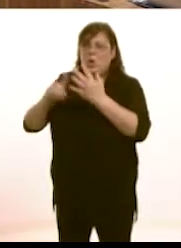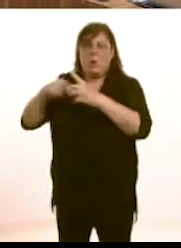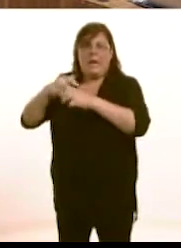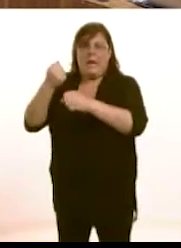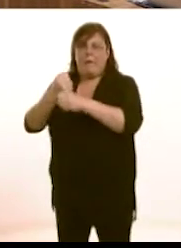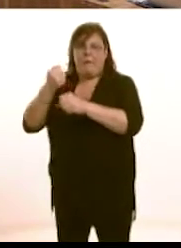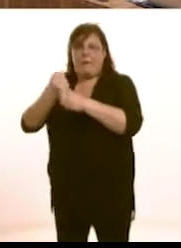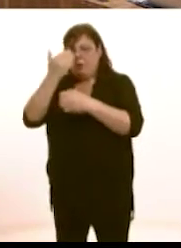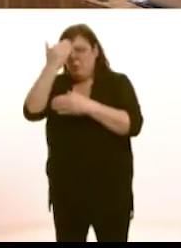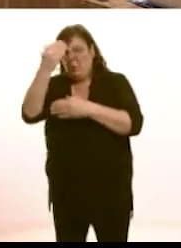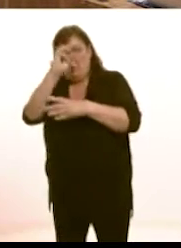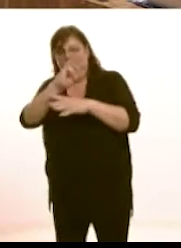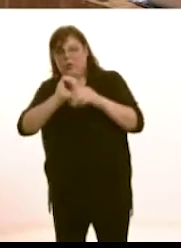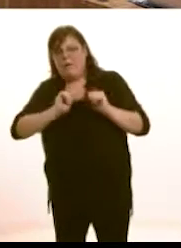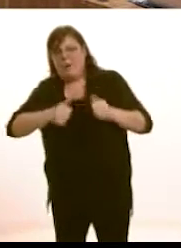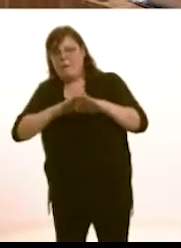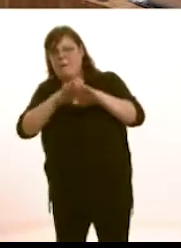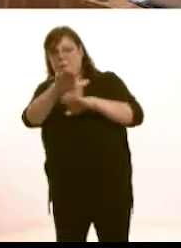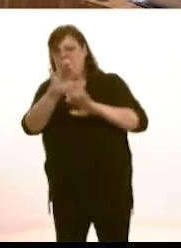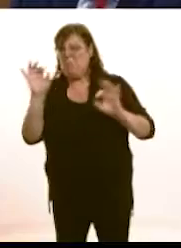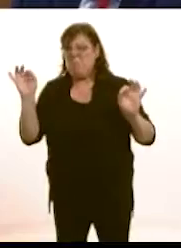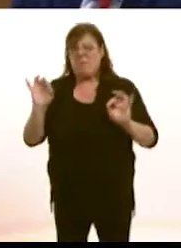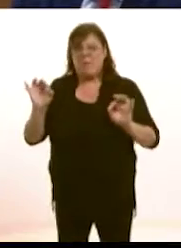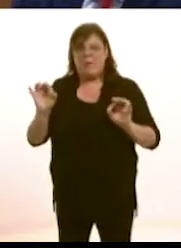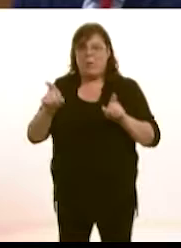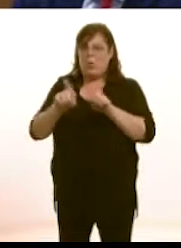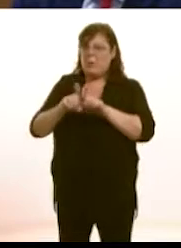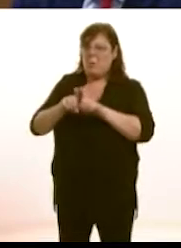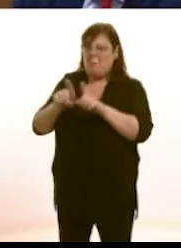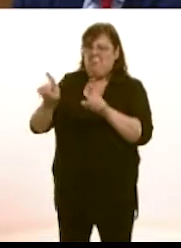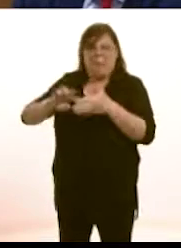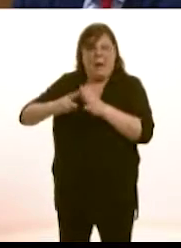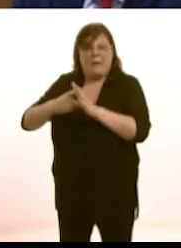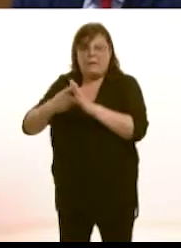Itís also true to say that it has no real idea of the nature of devolution, when it comes to farming policy.